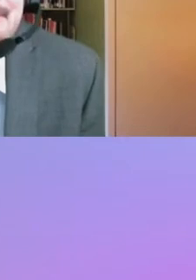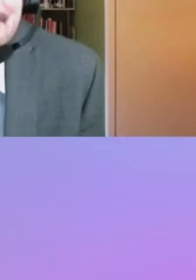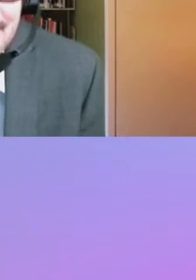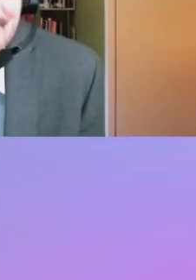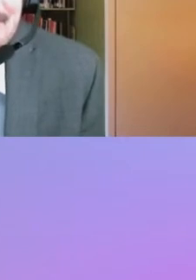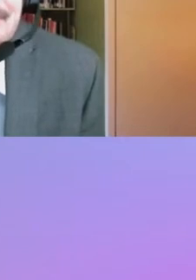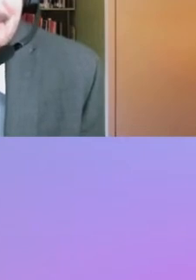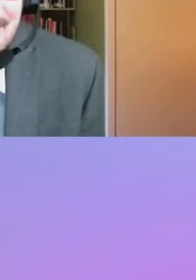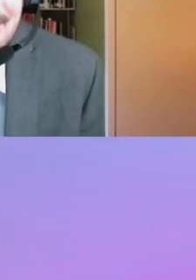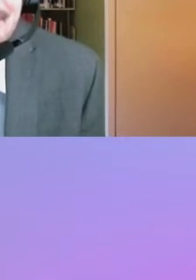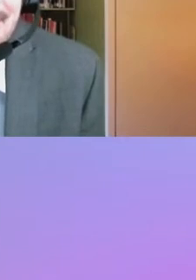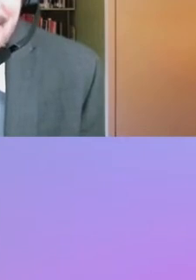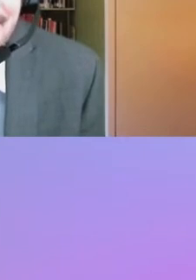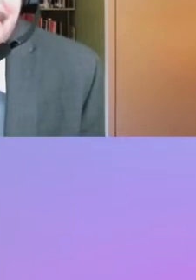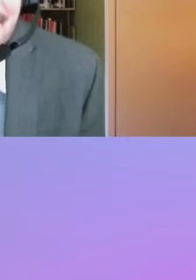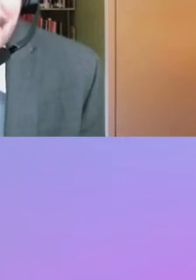What do you want out of this?